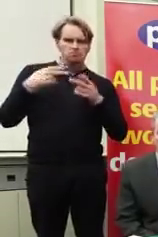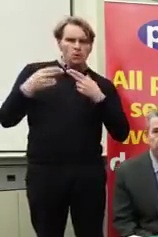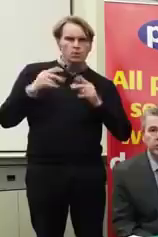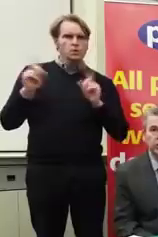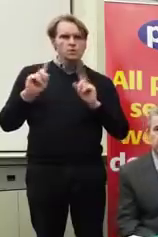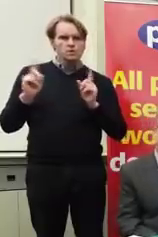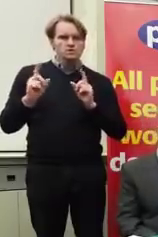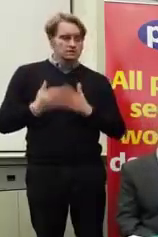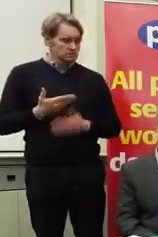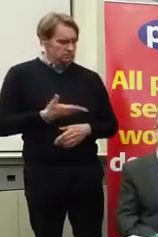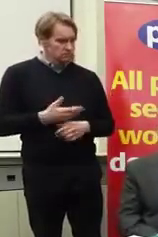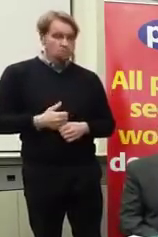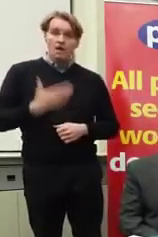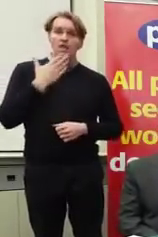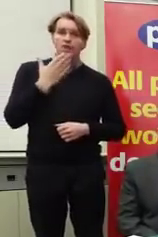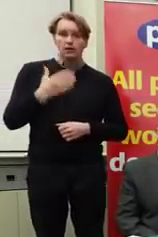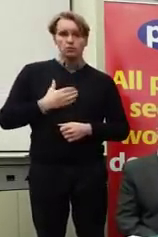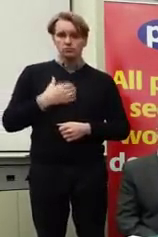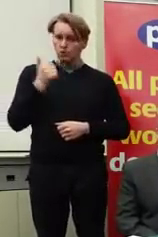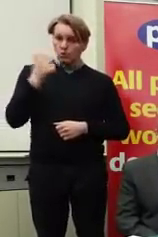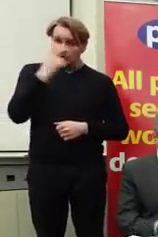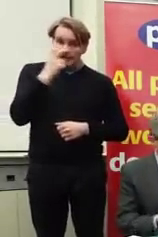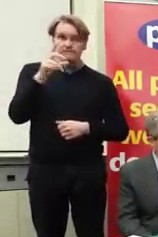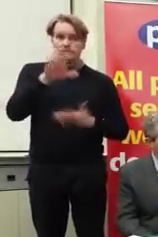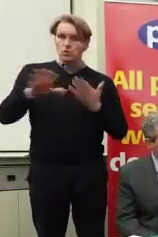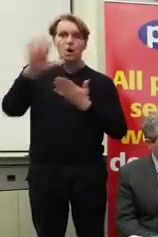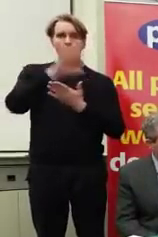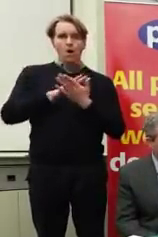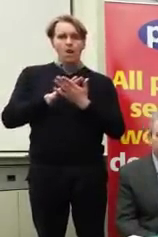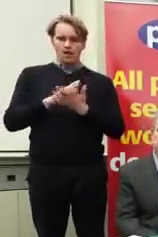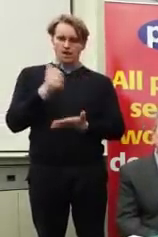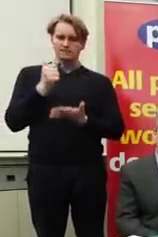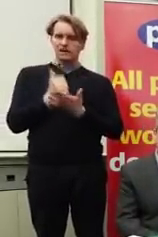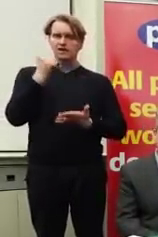much and good evening to everyone and I'm delighted as well that John is able to